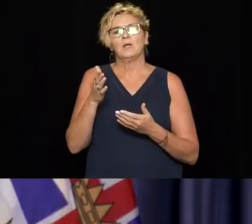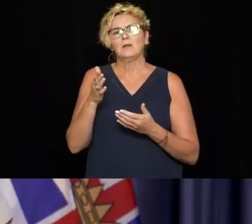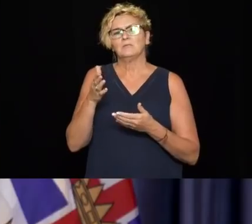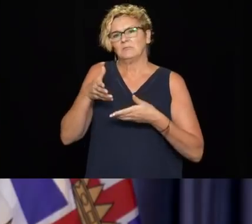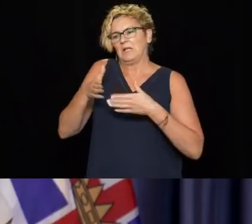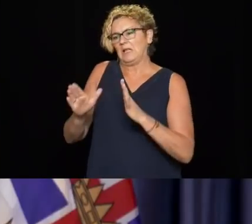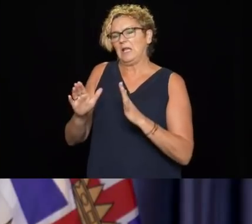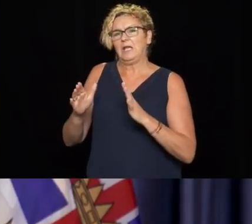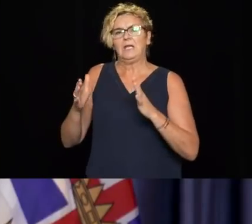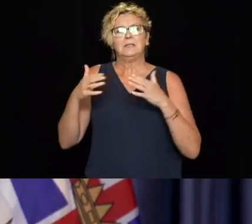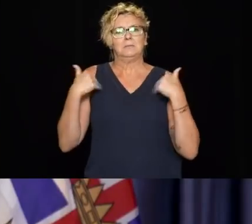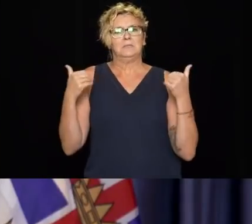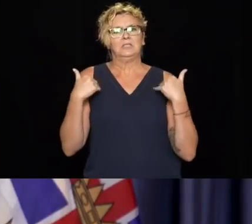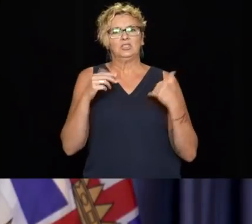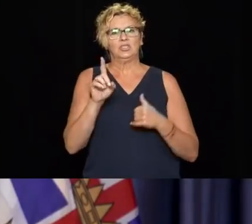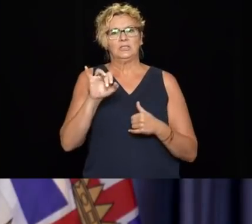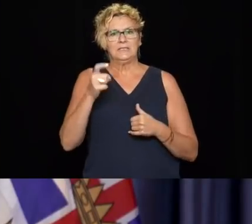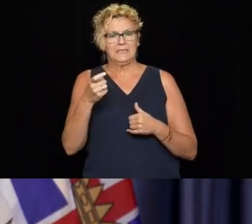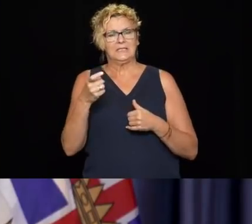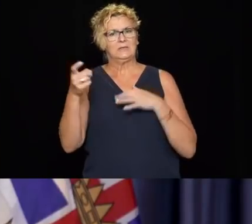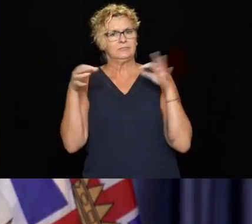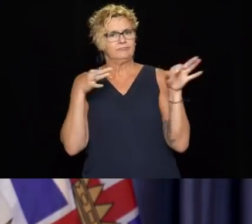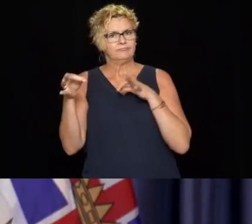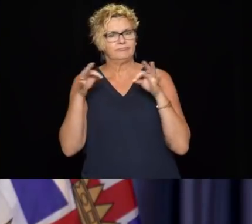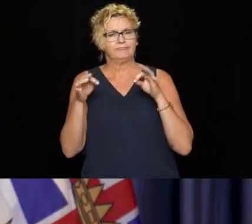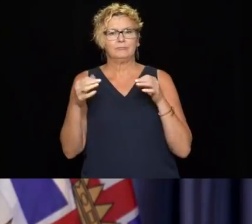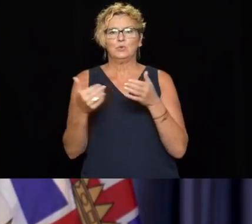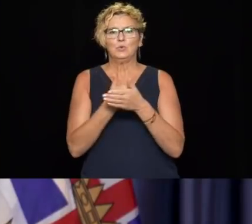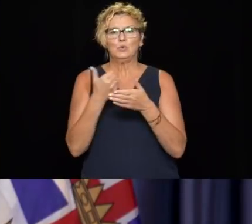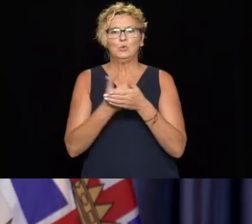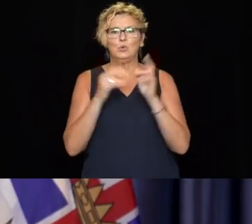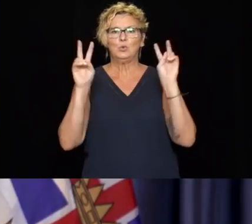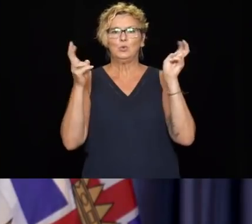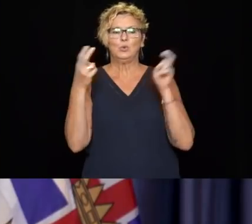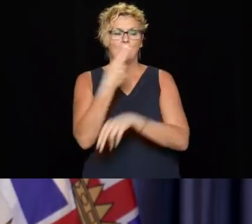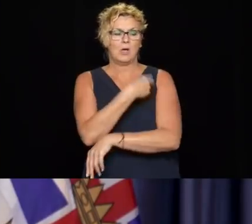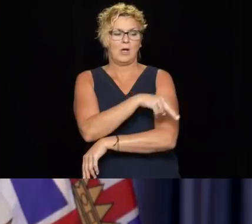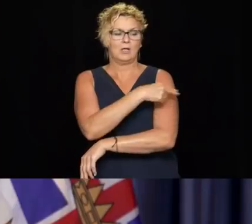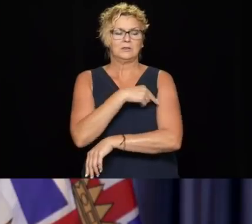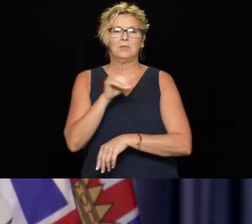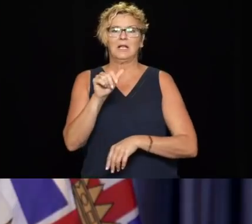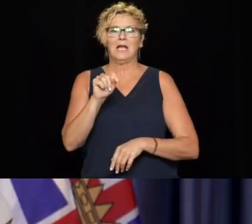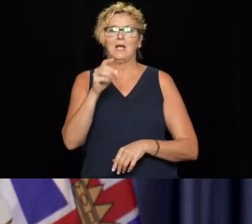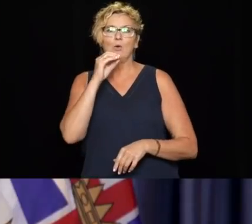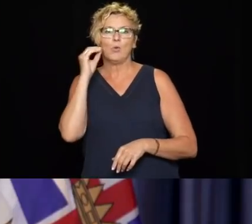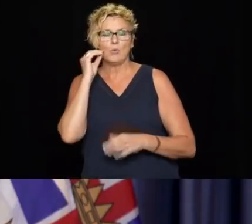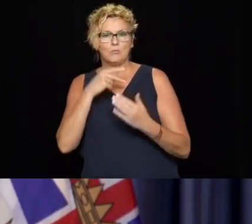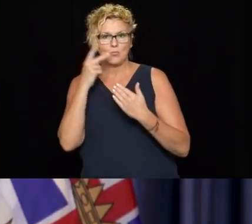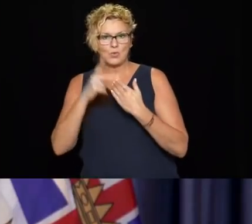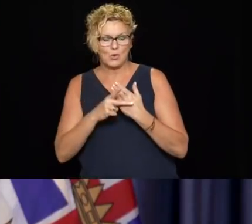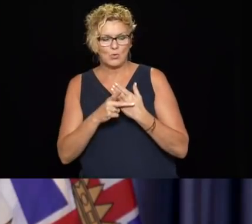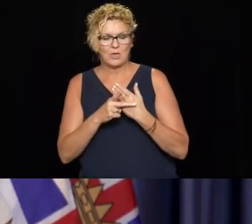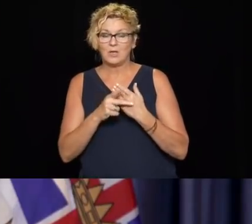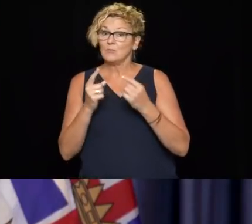All of these measures are in check to protect her seniors and the most vulnerable people in our